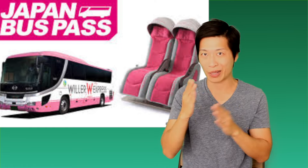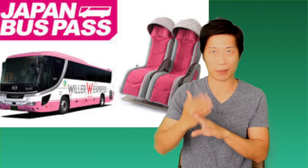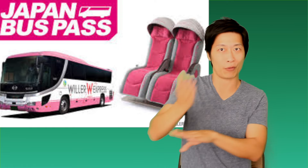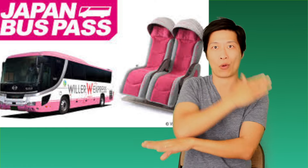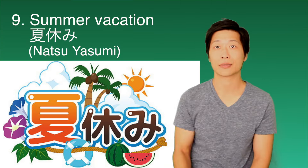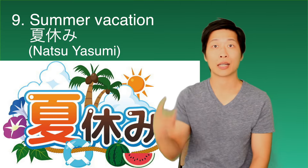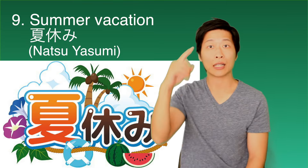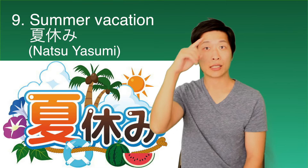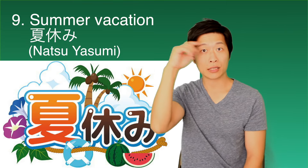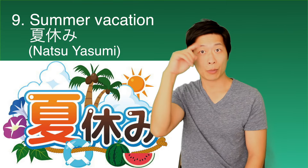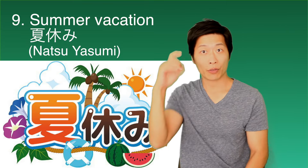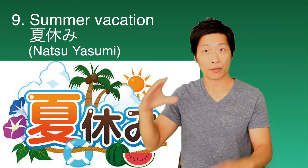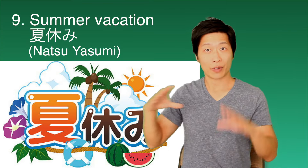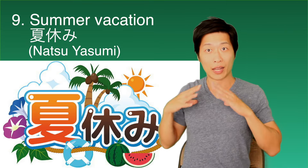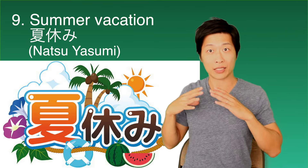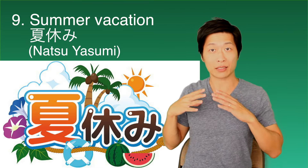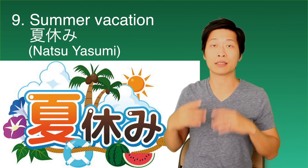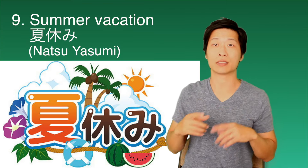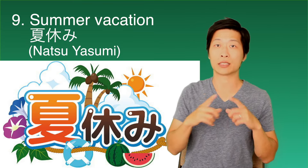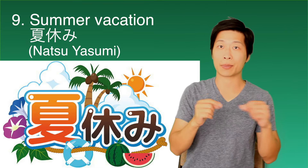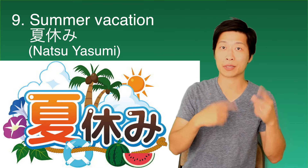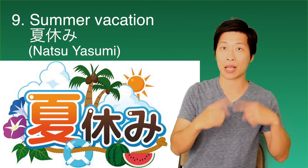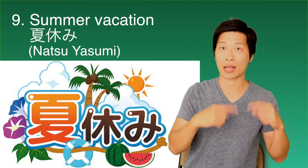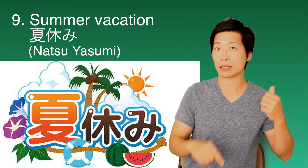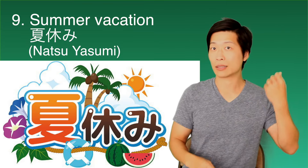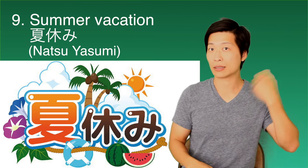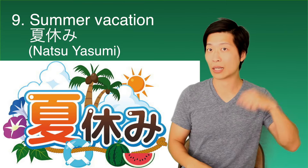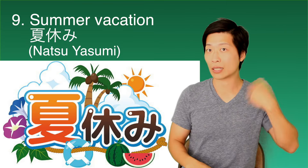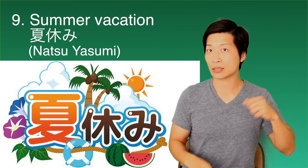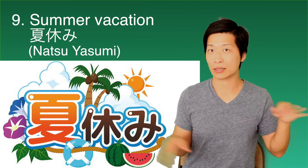"Summer vacation" "NATSU YASUMI"